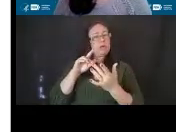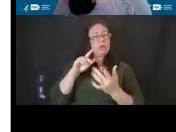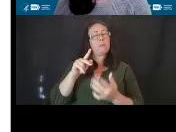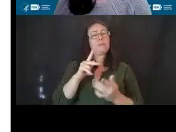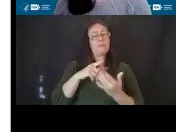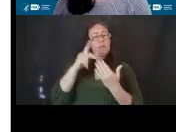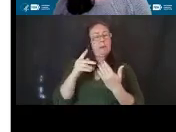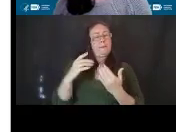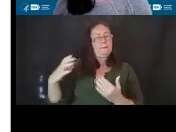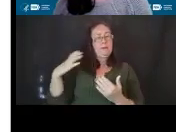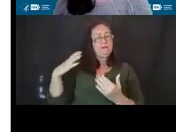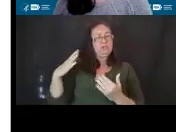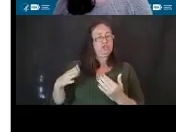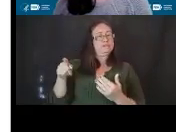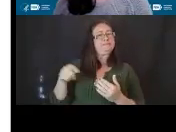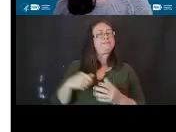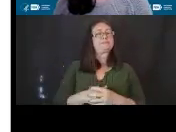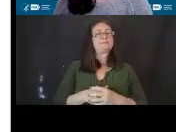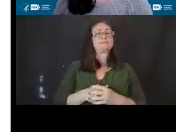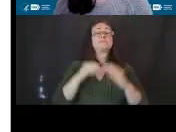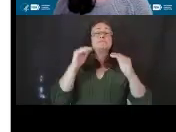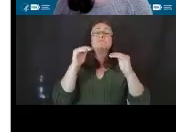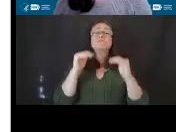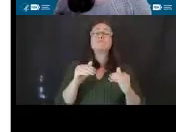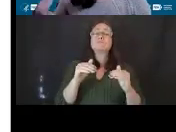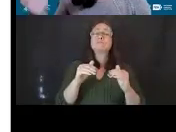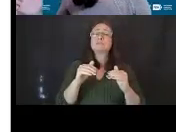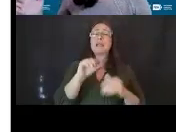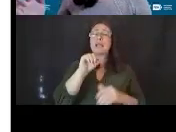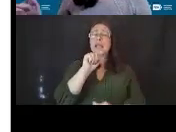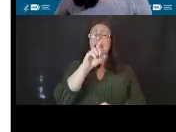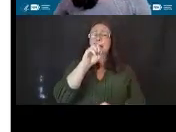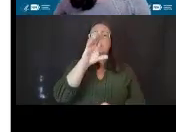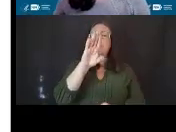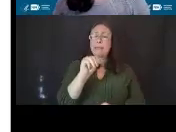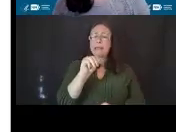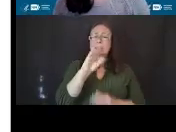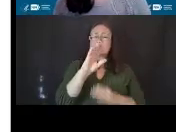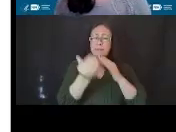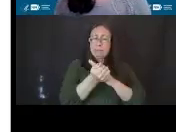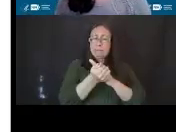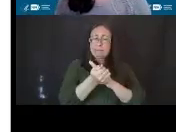allow your postdoc to take part of that project with them as they become independent,